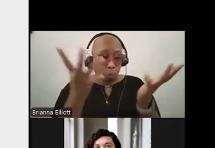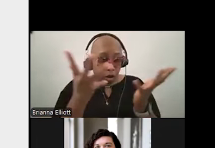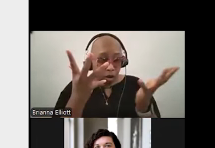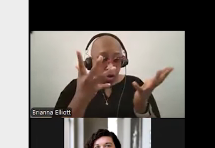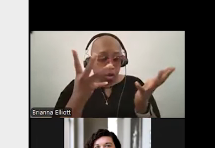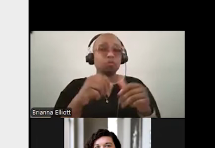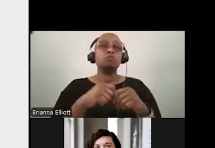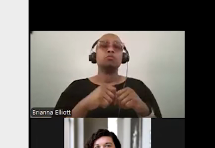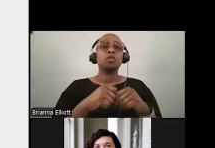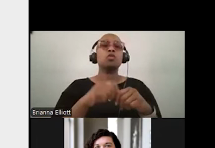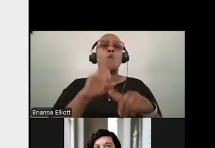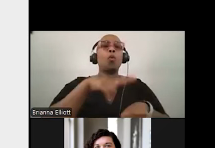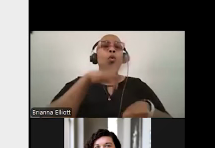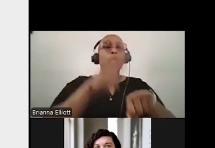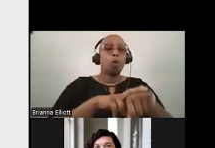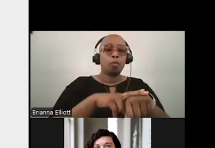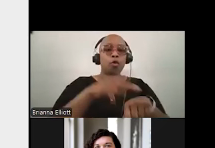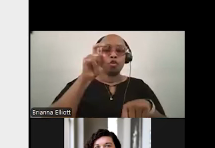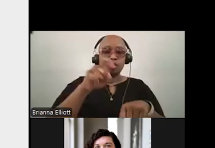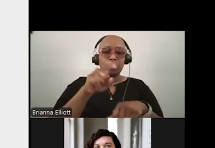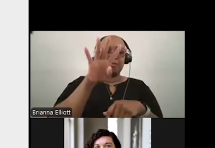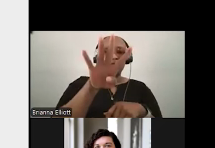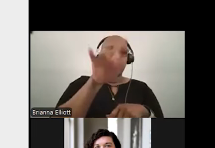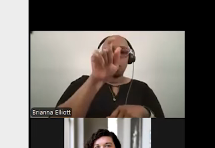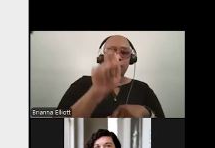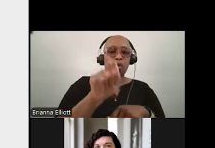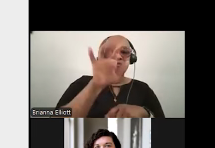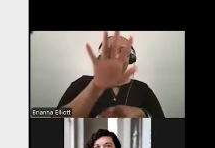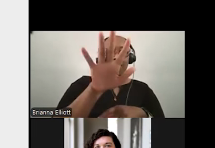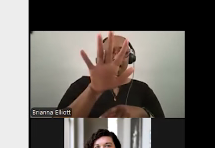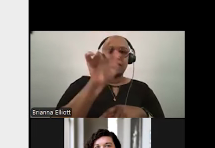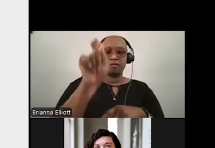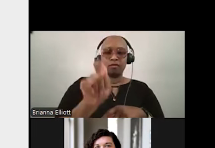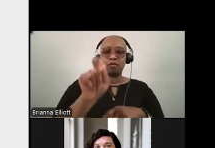uh 4.5 to one ratio. Large text, you need a 3:1 ratio. We'll talk about that again a little bit